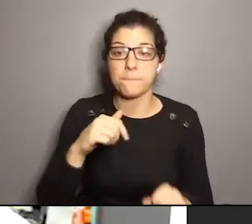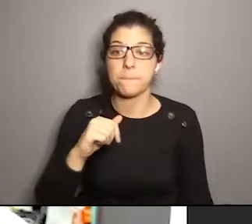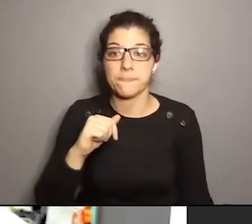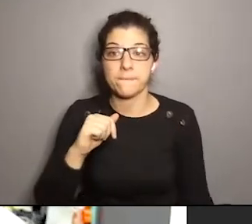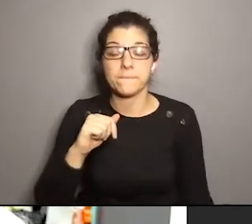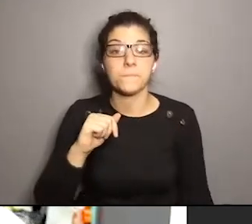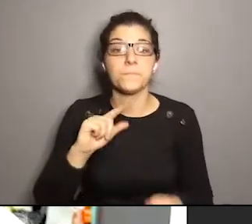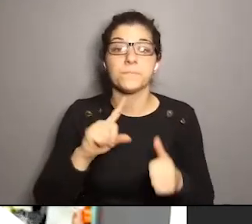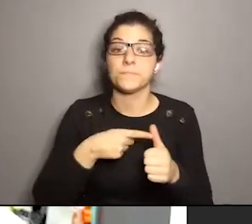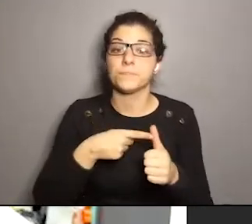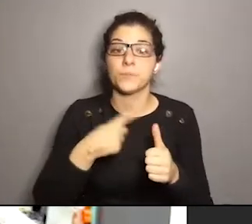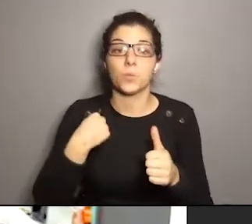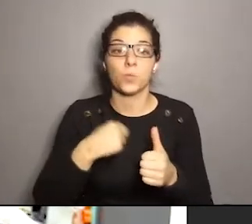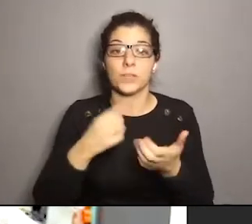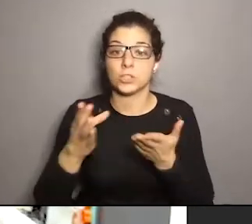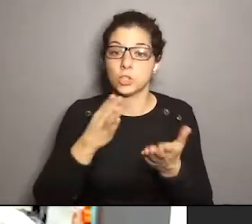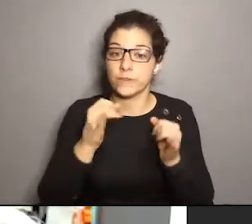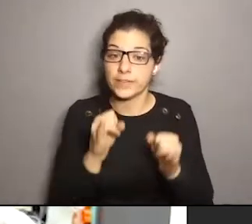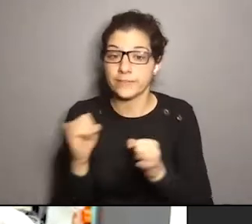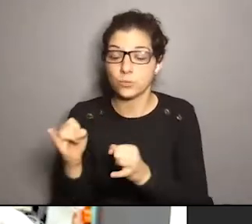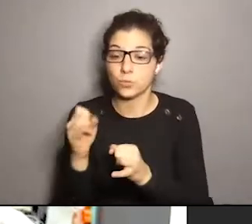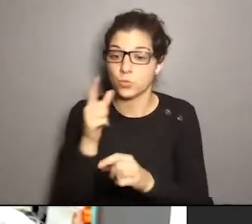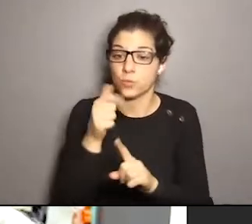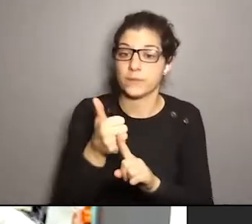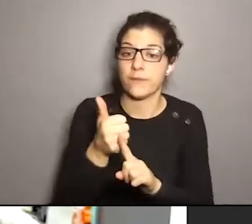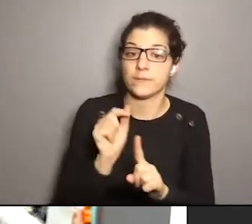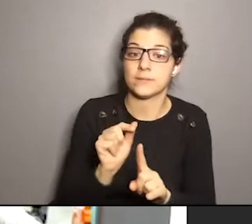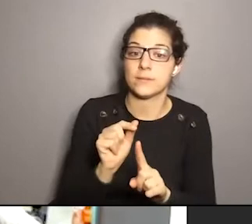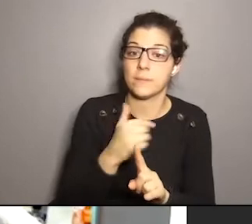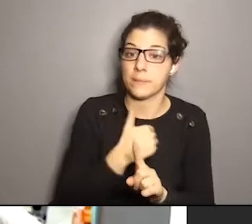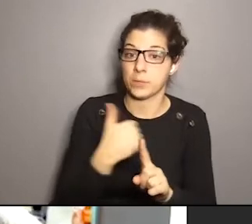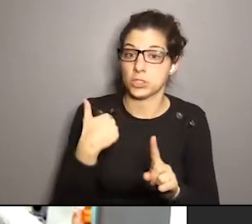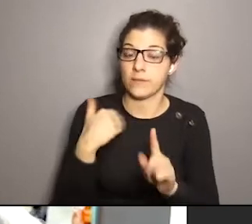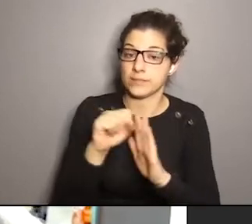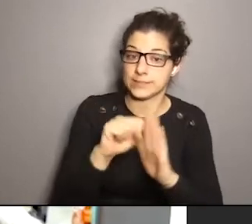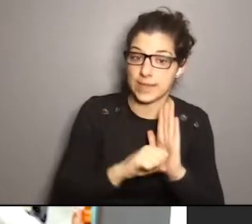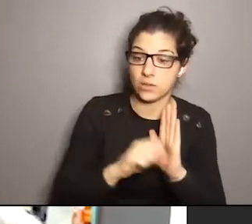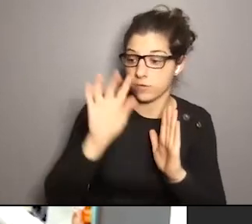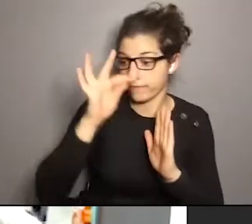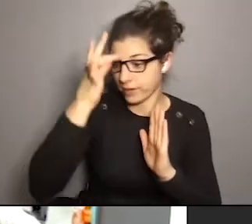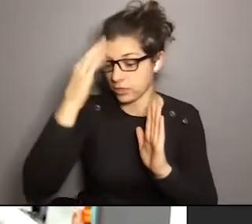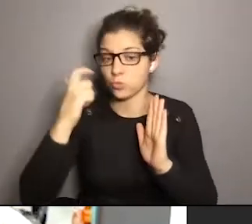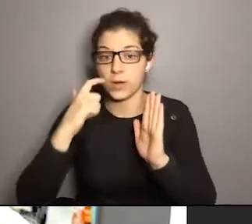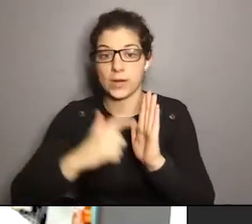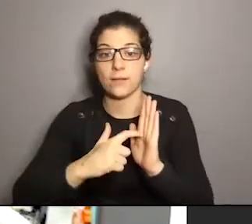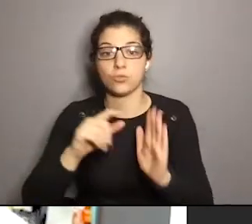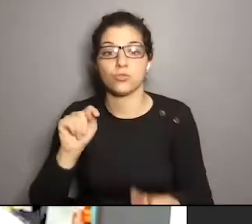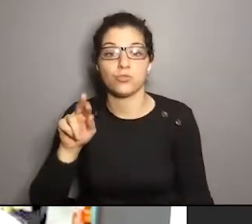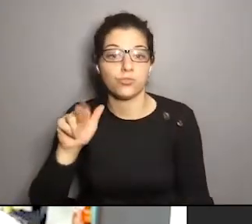we serve individuals who are members of the state or federally recognized tribes or nations.